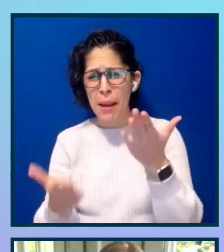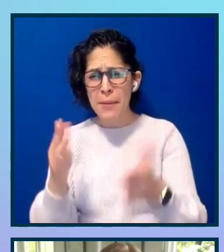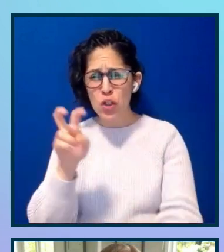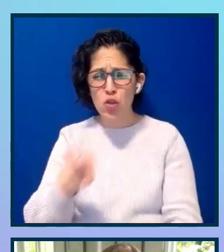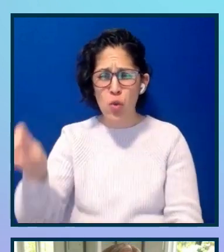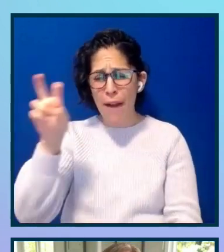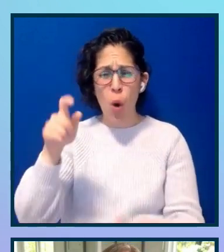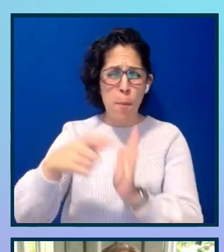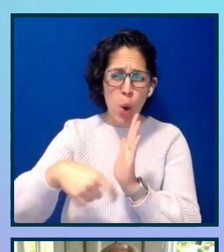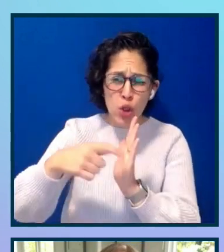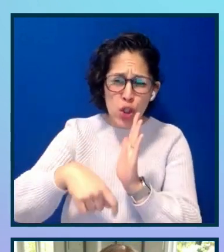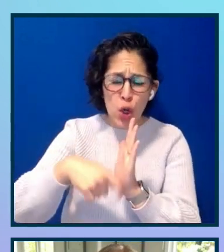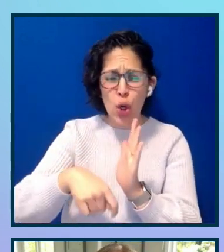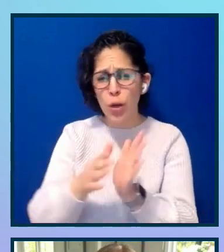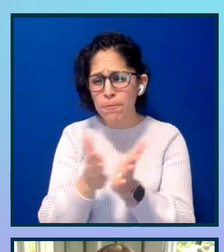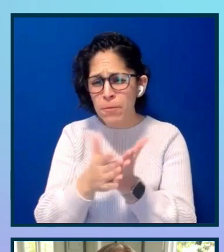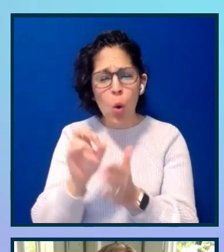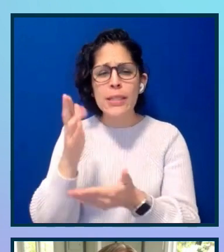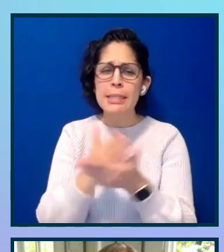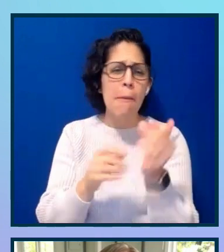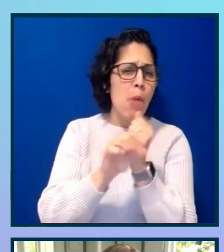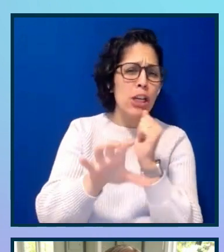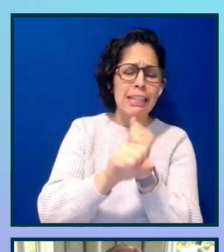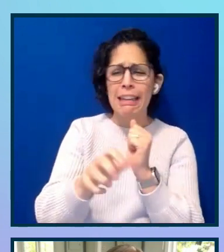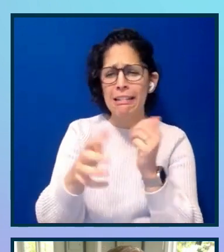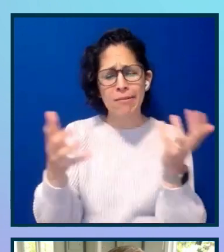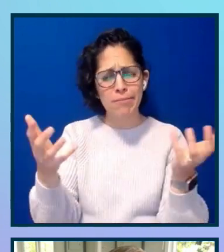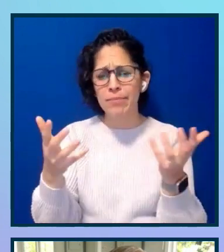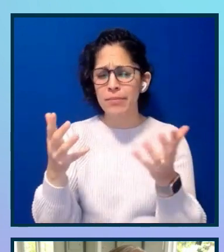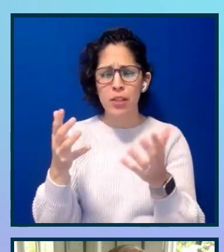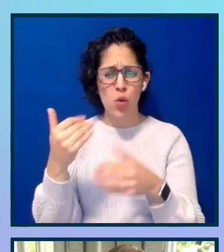or some sort of a marketing campaign where we have two beach scenes